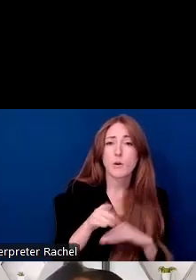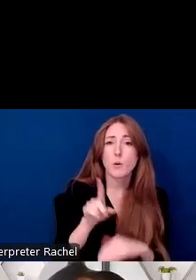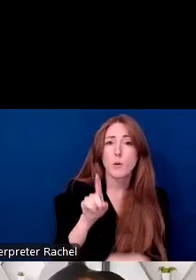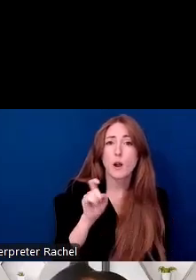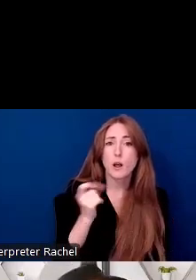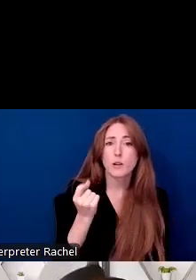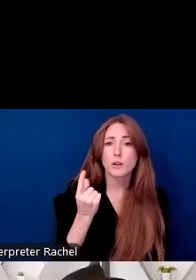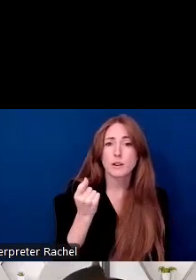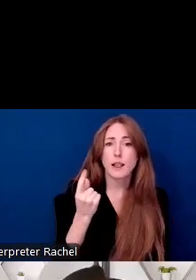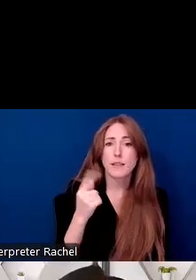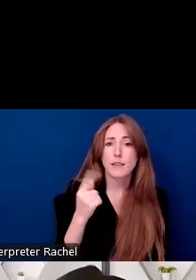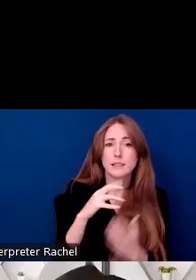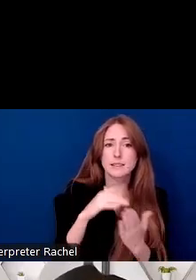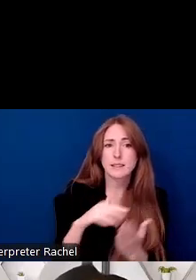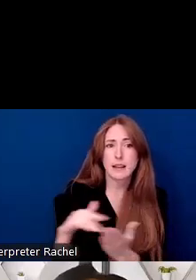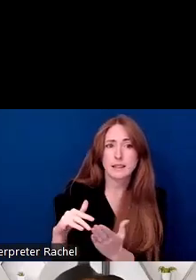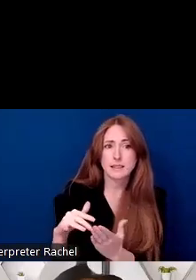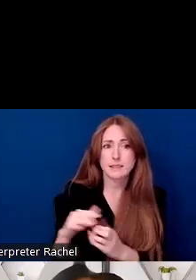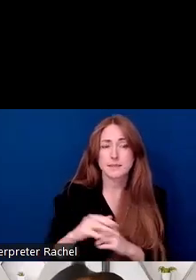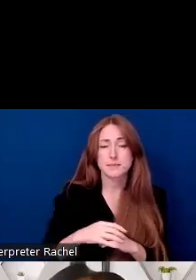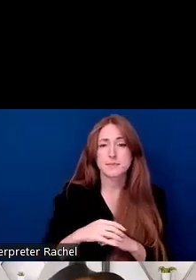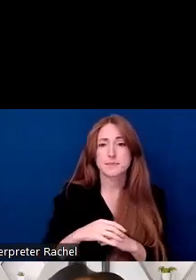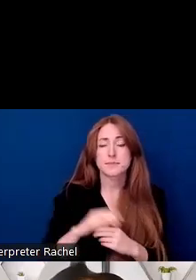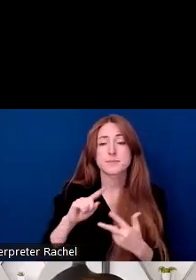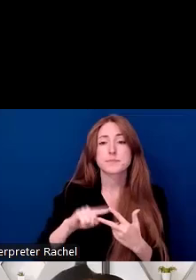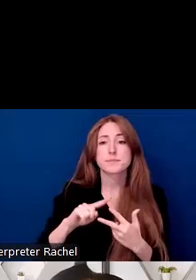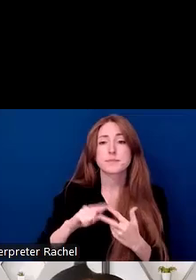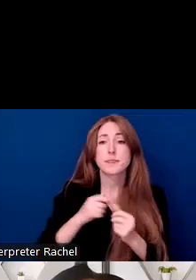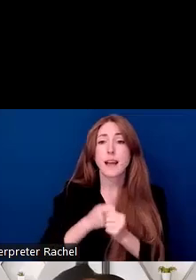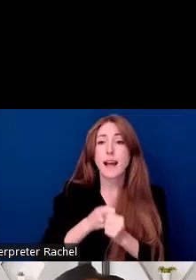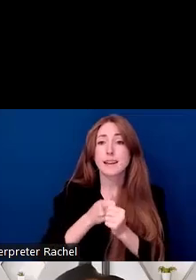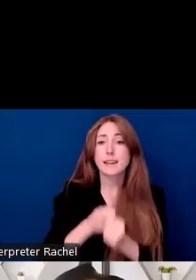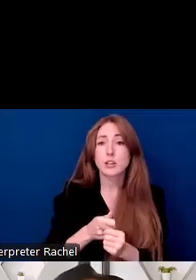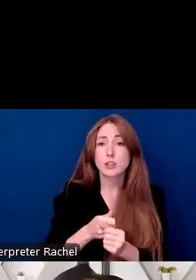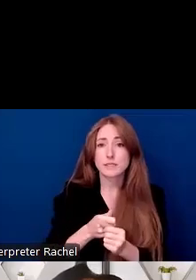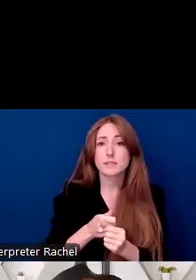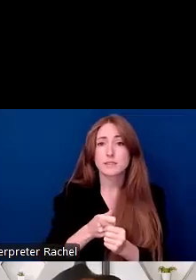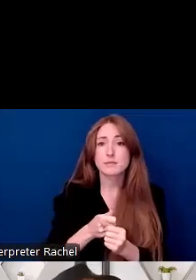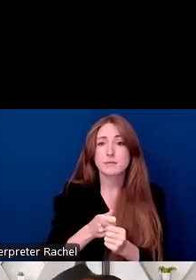While for the adherence rate, we calculated the adherence rate for educational meeting